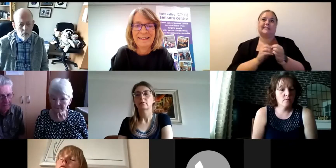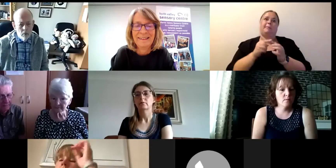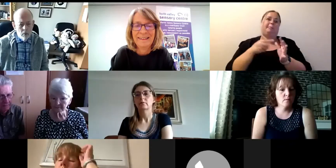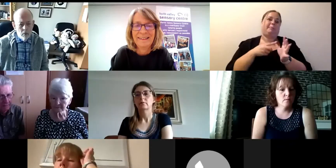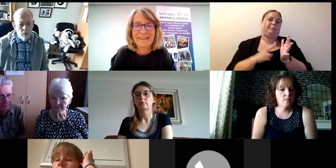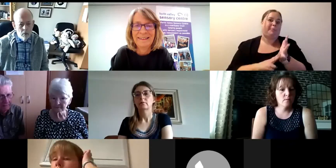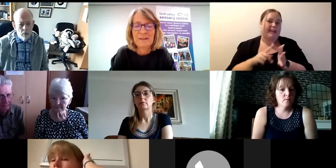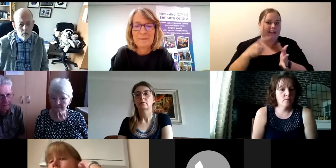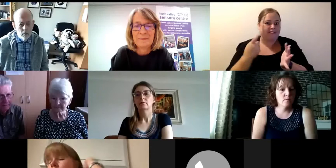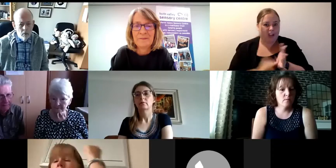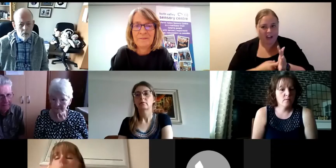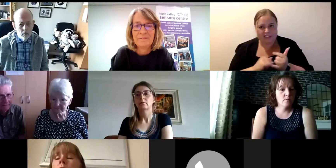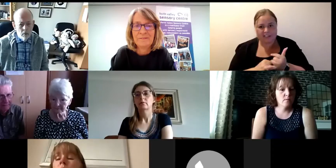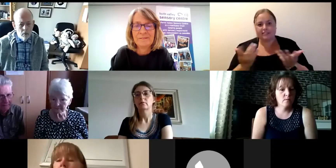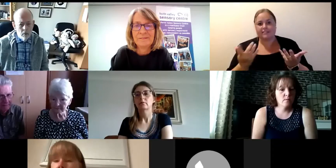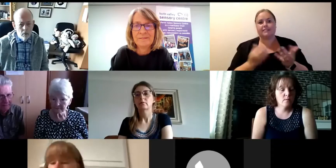Guides, Beavers, Scouts, Probus